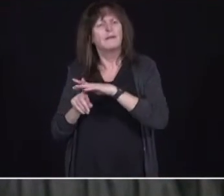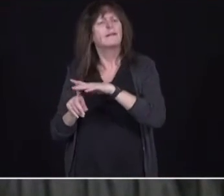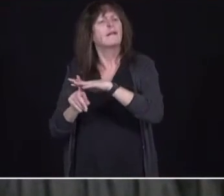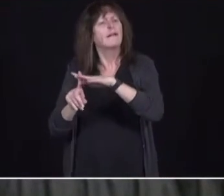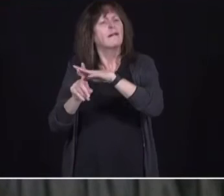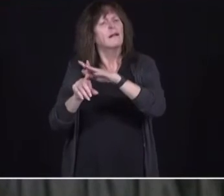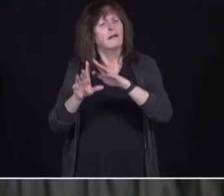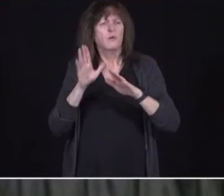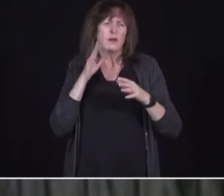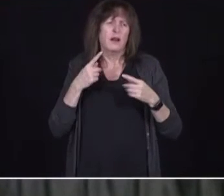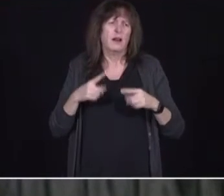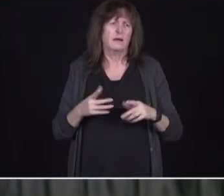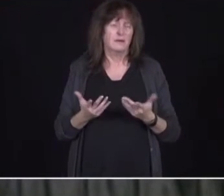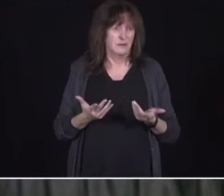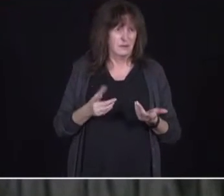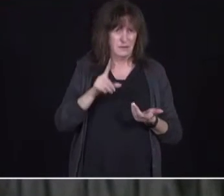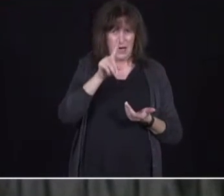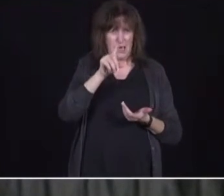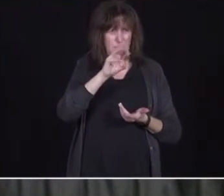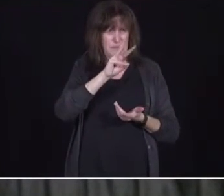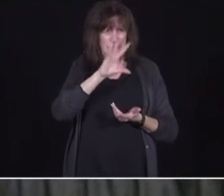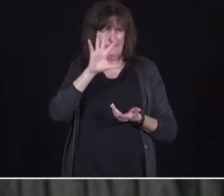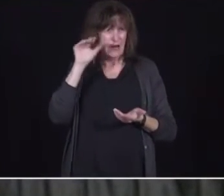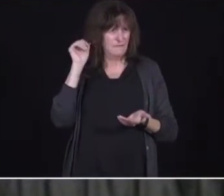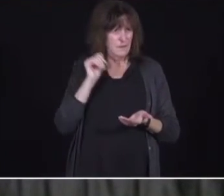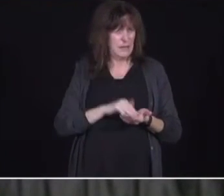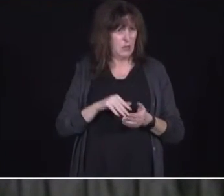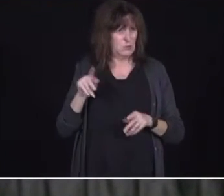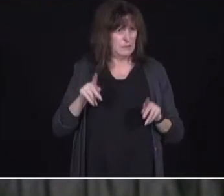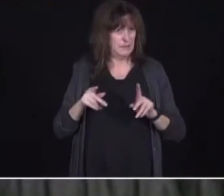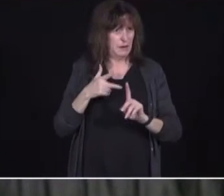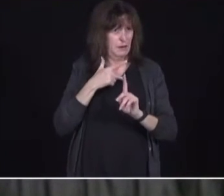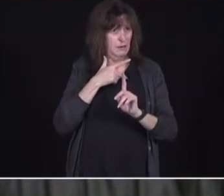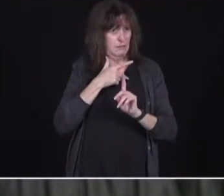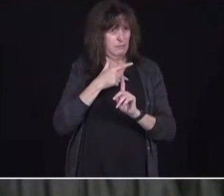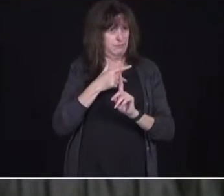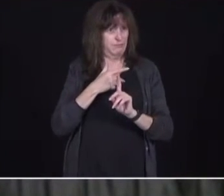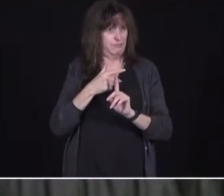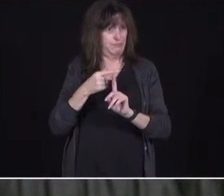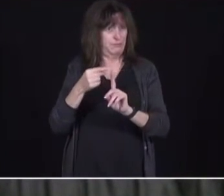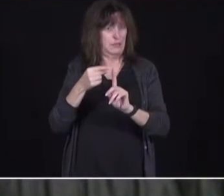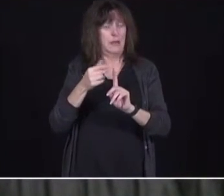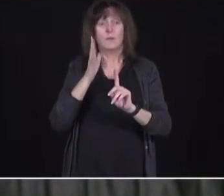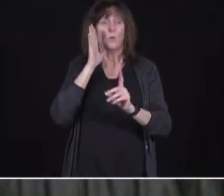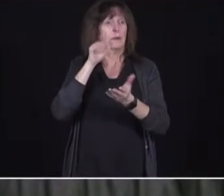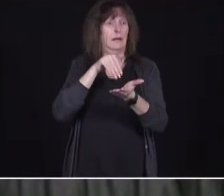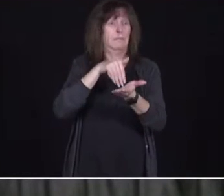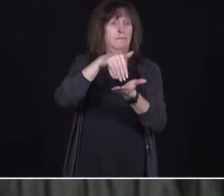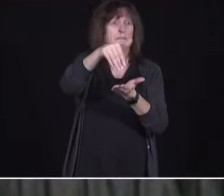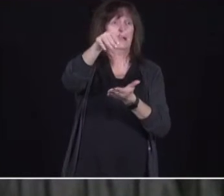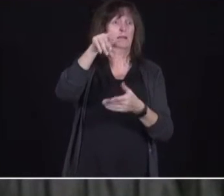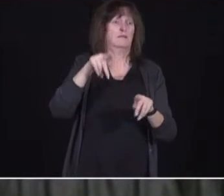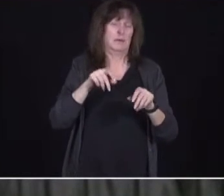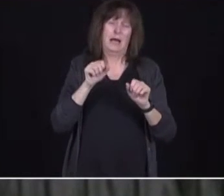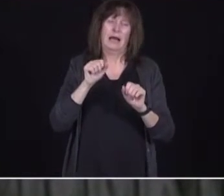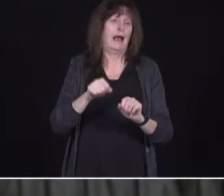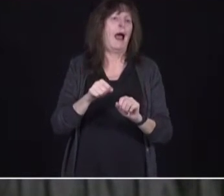continue to occur when are you vaccinated 165,000 people and going upwards of 1 million people. Those things will change out.